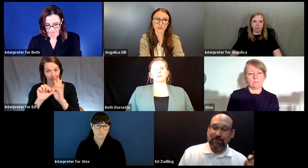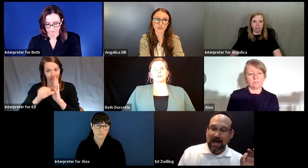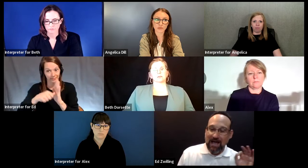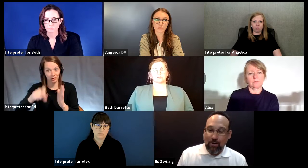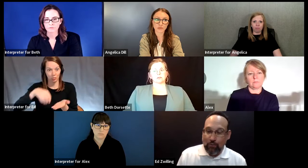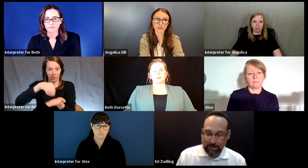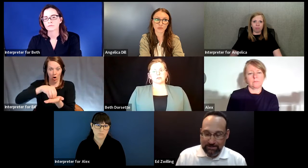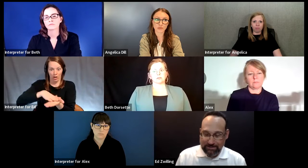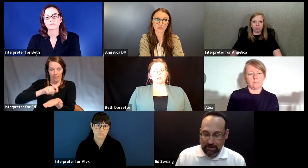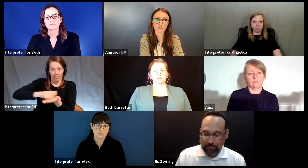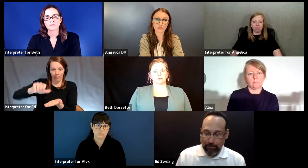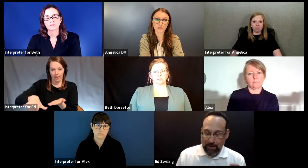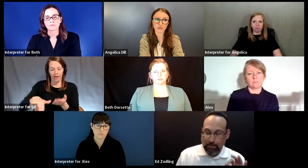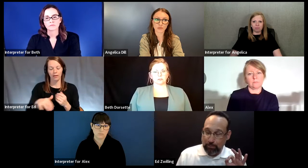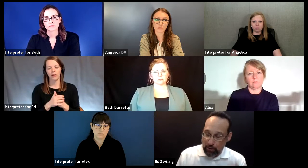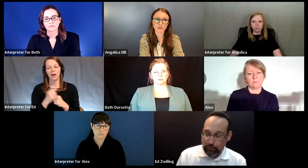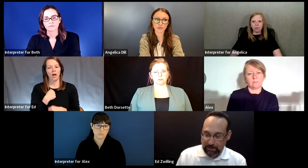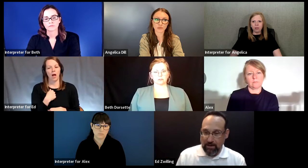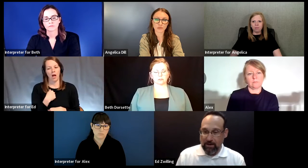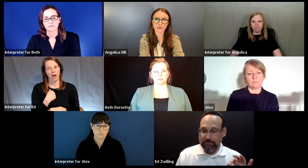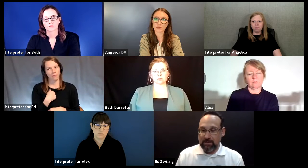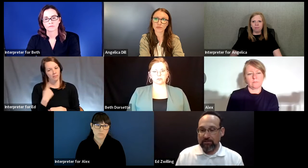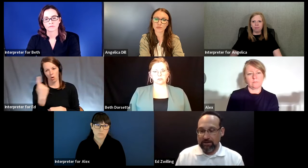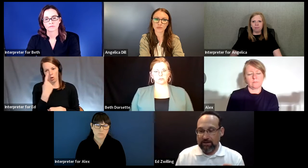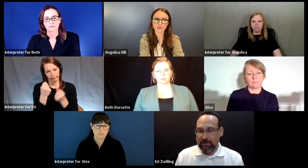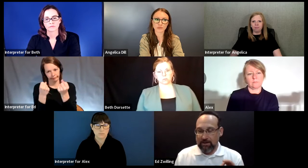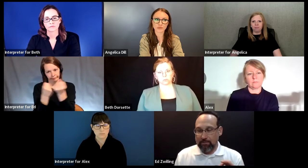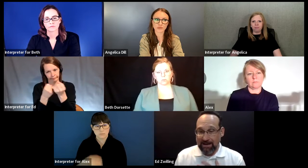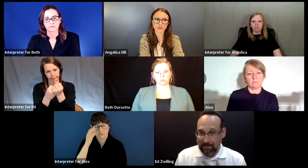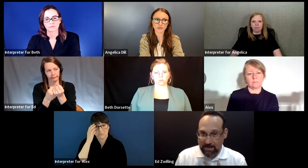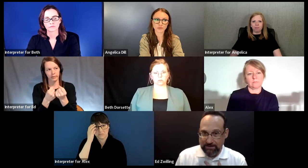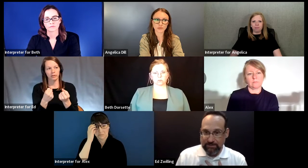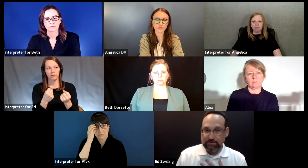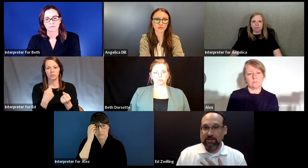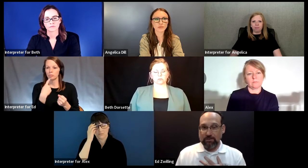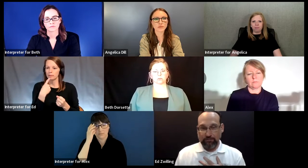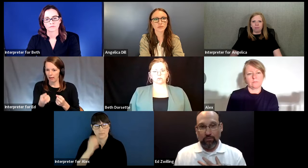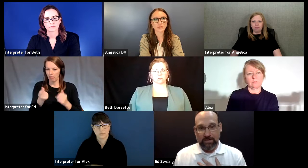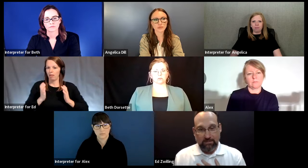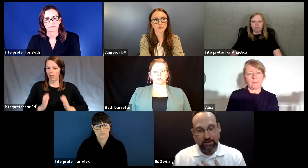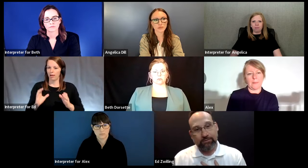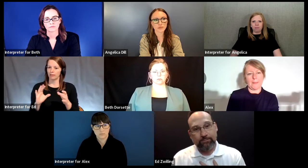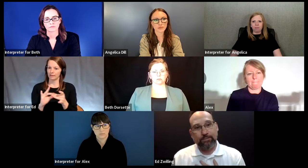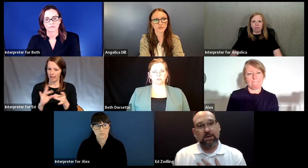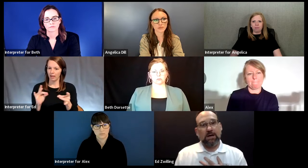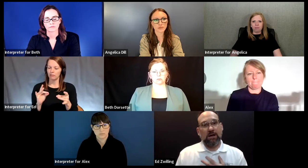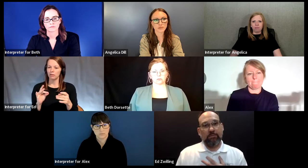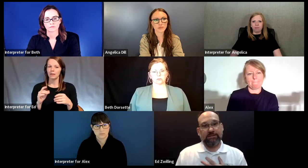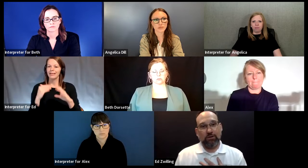So I always -- I'm a proponent of telling my clients to send confirming emails.